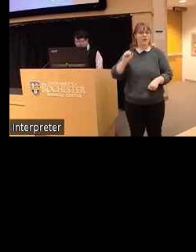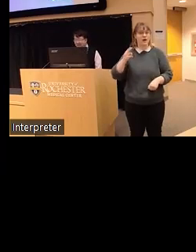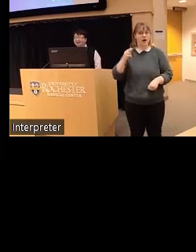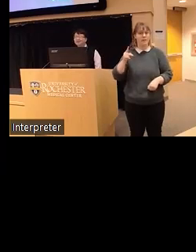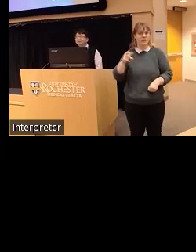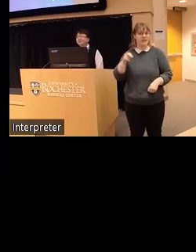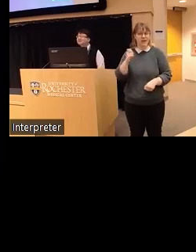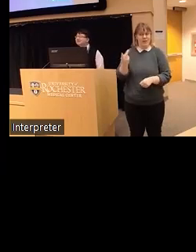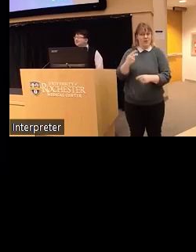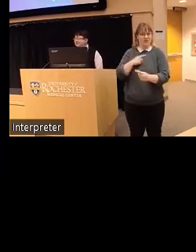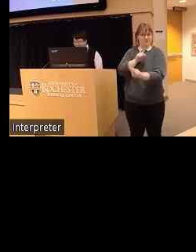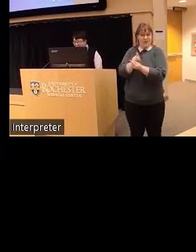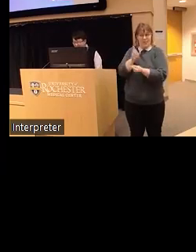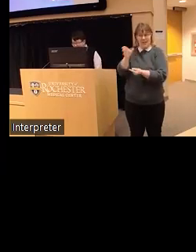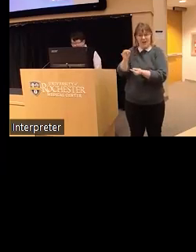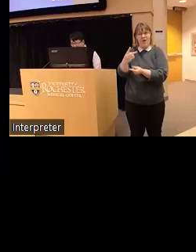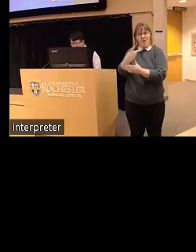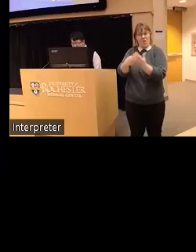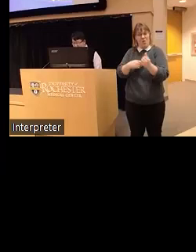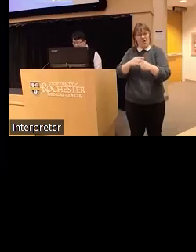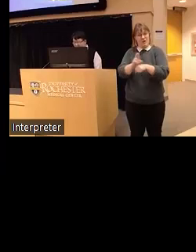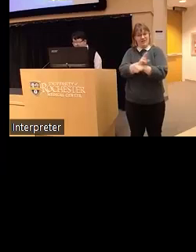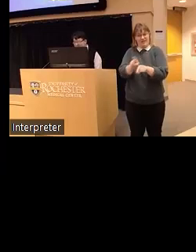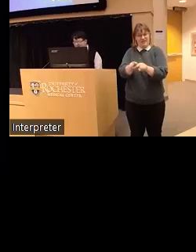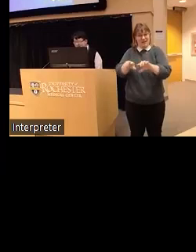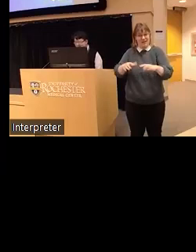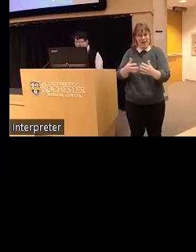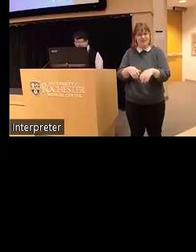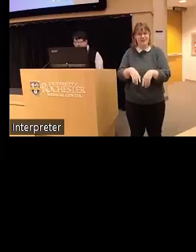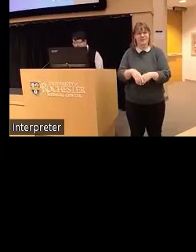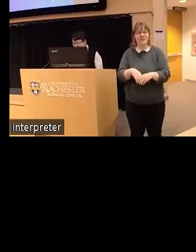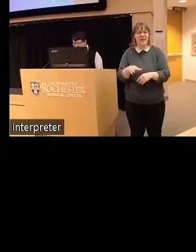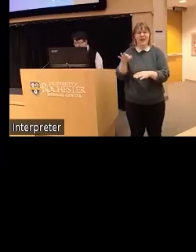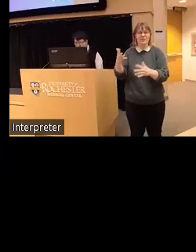he and I were resident in the same class together and he was already an excellent resident with a